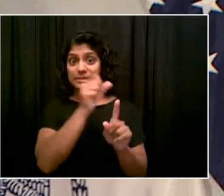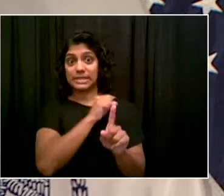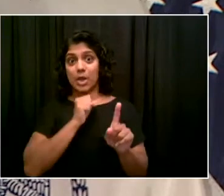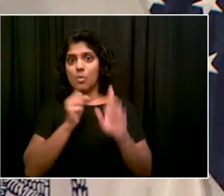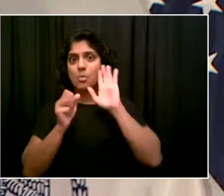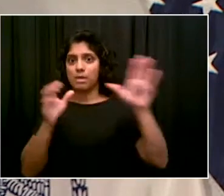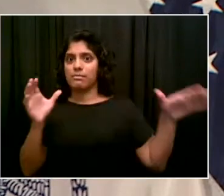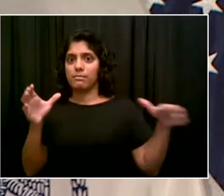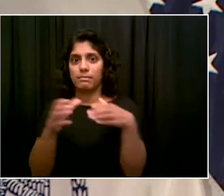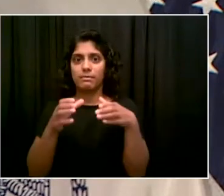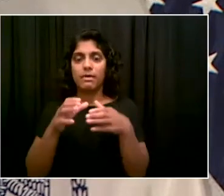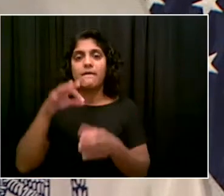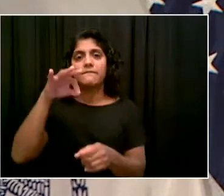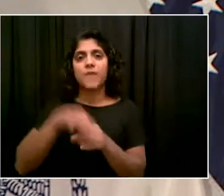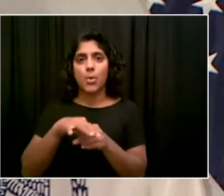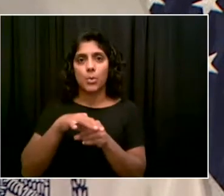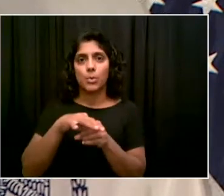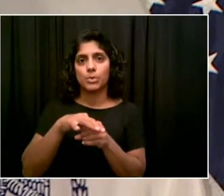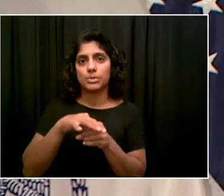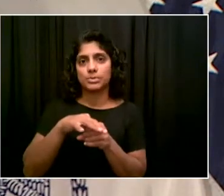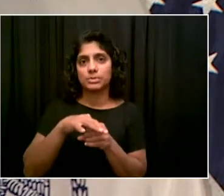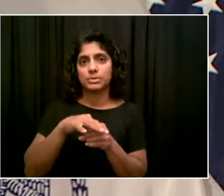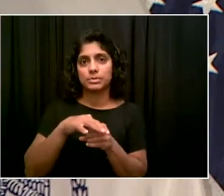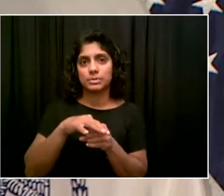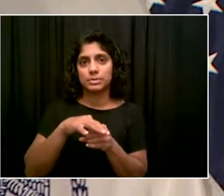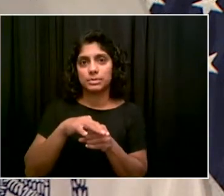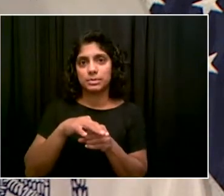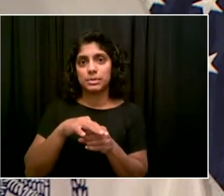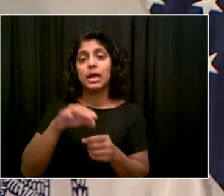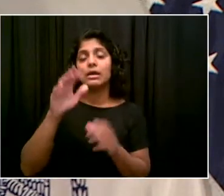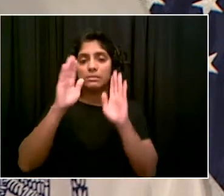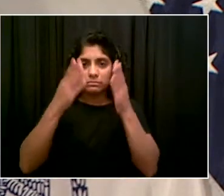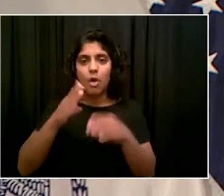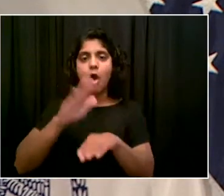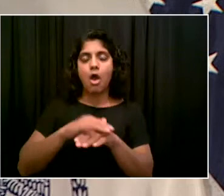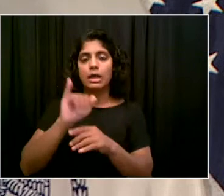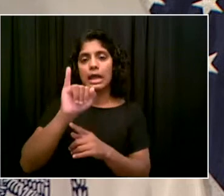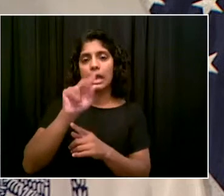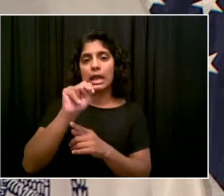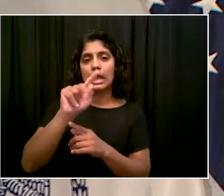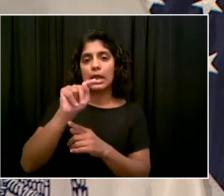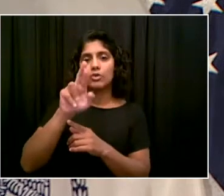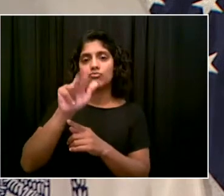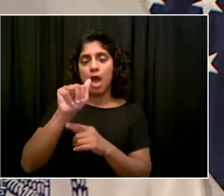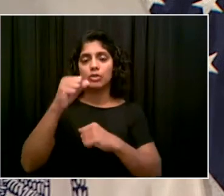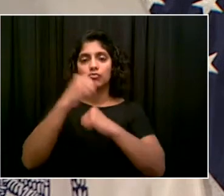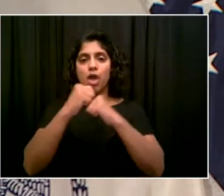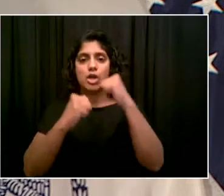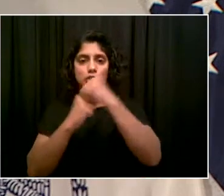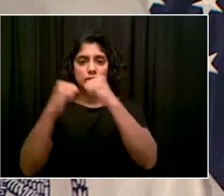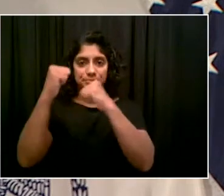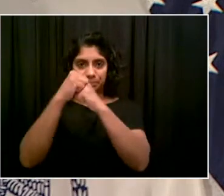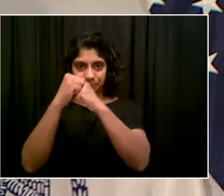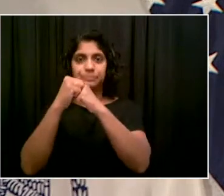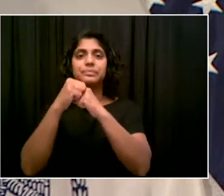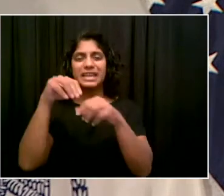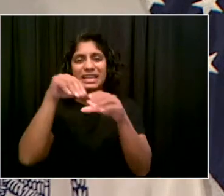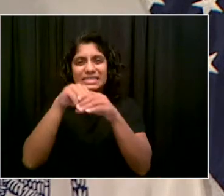INFRASTRUCTURE DEAL UP FOR A VOTE IN THE SENATE ENXT WEEK. THIS IS A STRONG AND BOLD GUTSY MOVE .